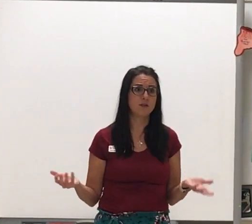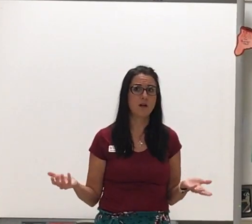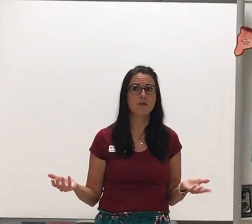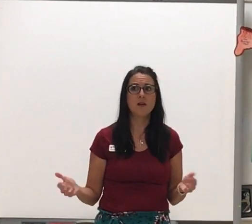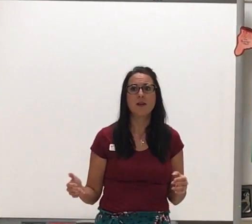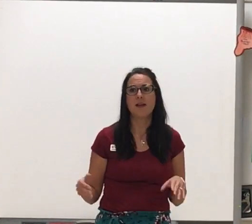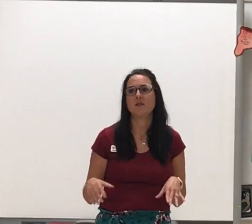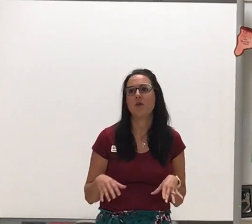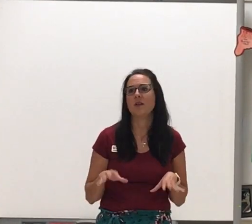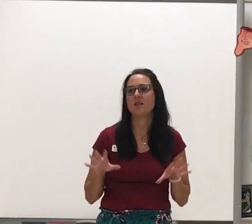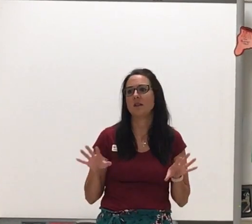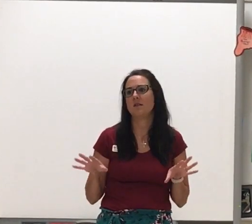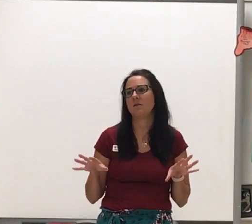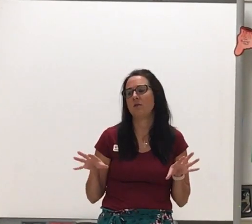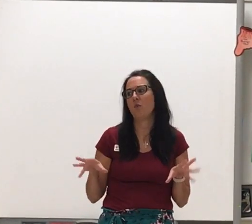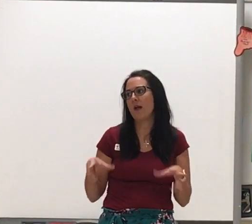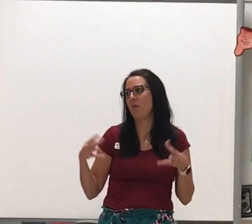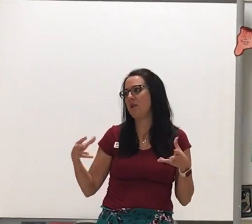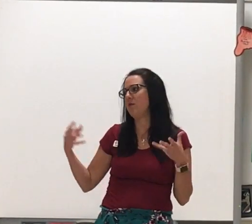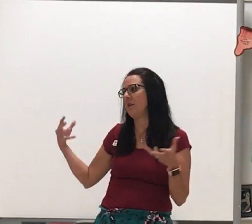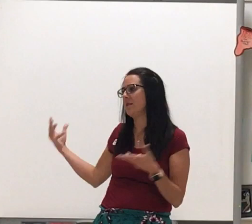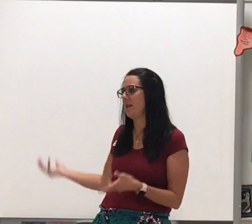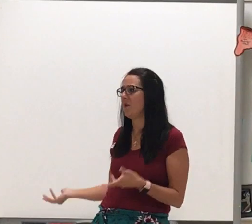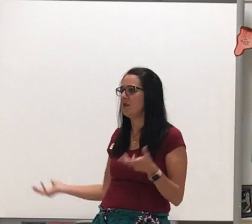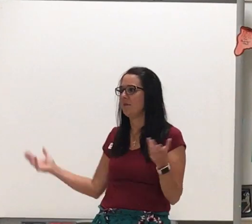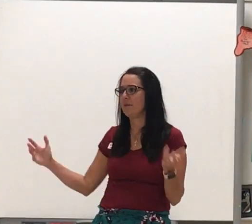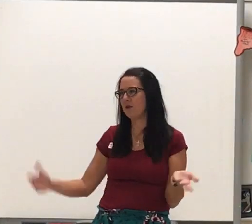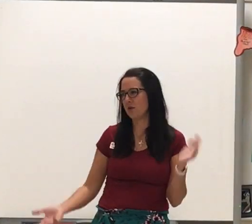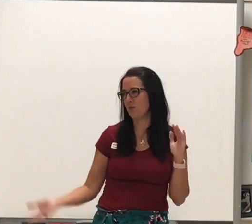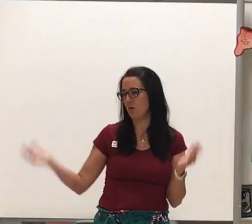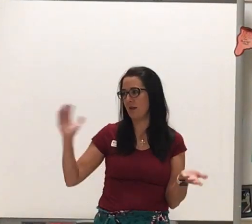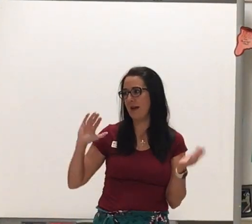stuff and so it's in the way we do things and here is mirrors more like